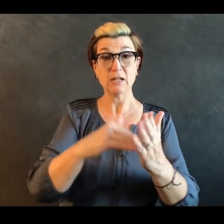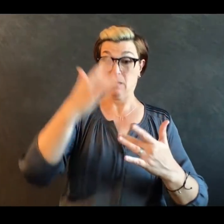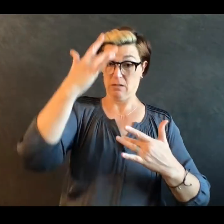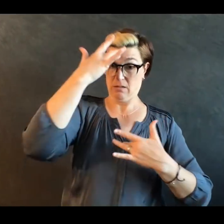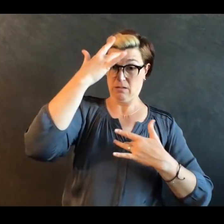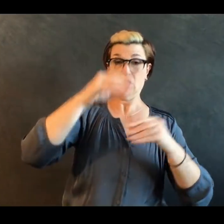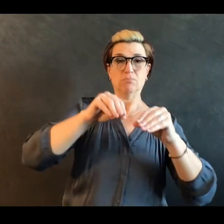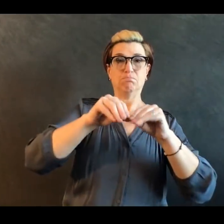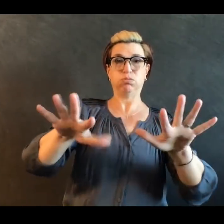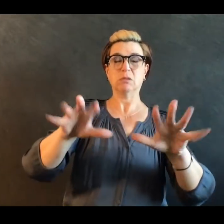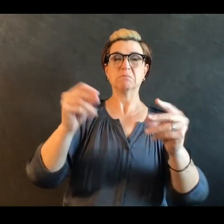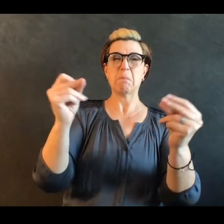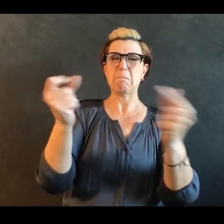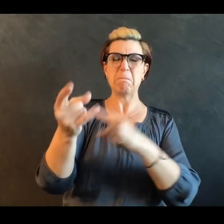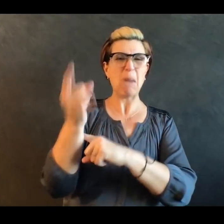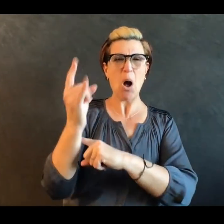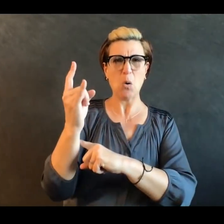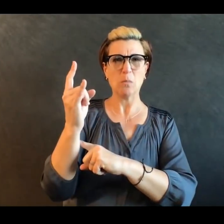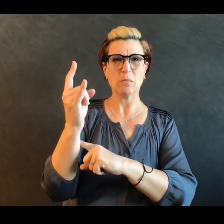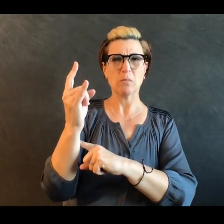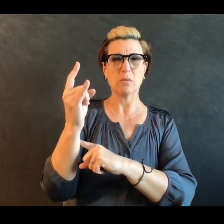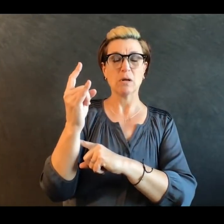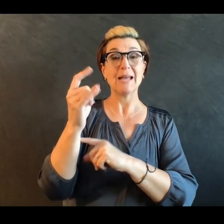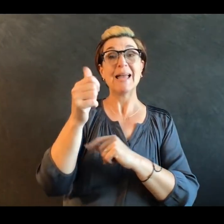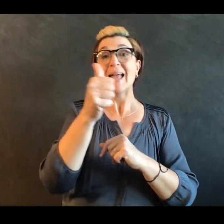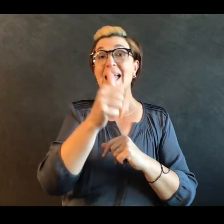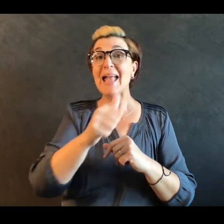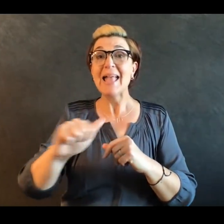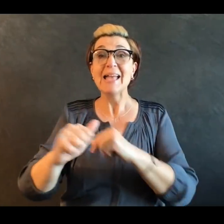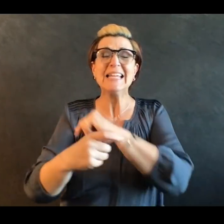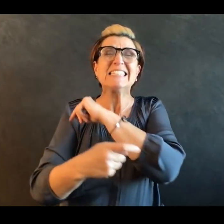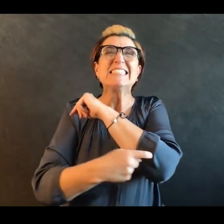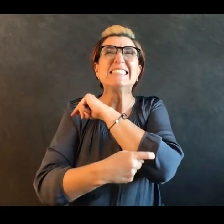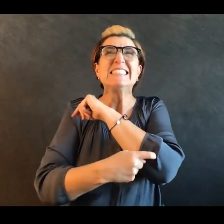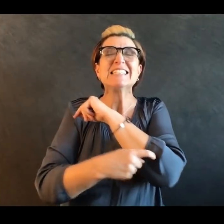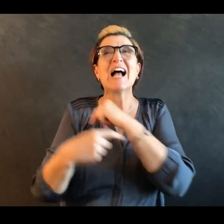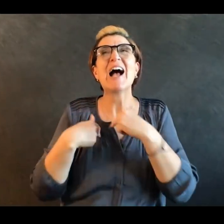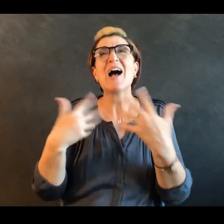gatherings coming together is there always a chance that a a symptomatic